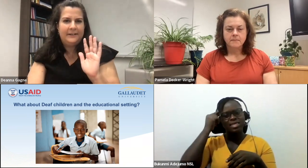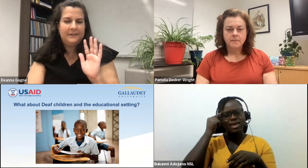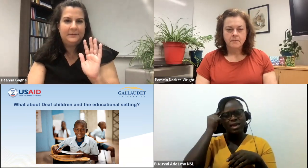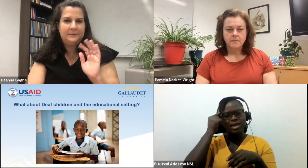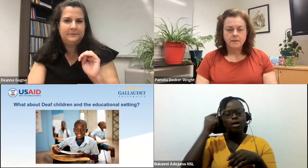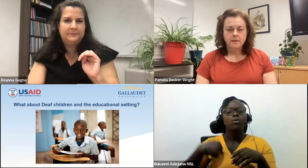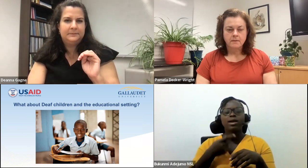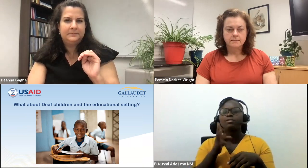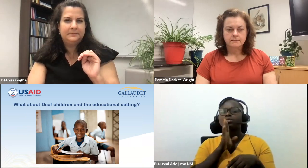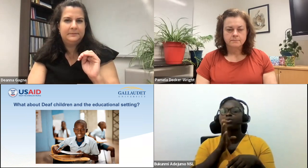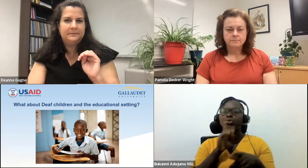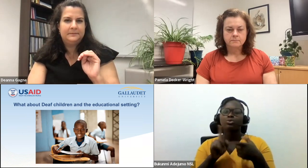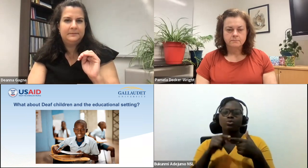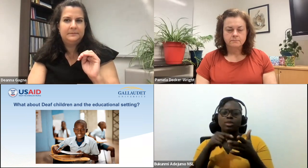Oh, go ahead to the next slide.